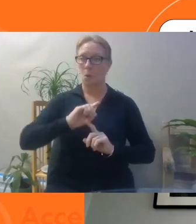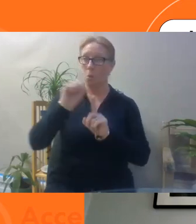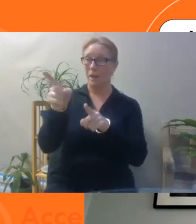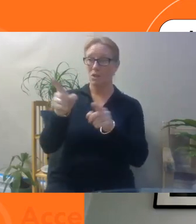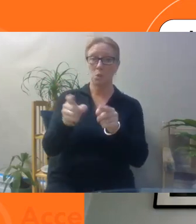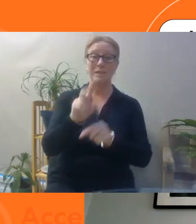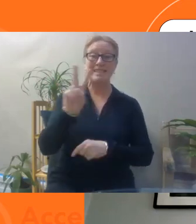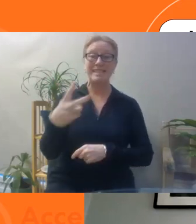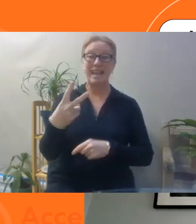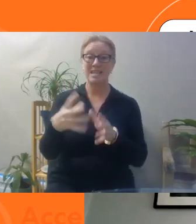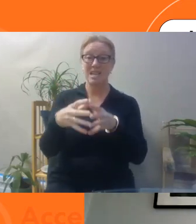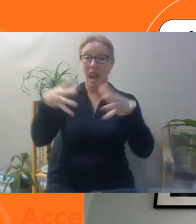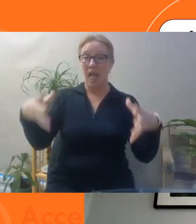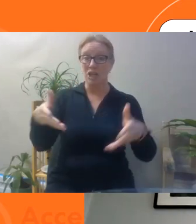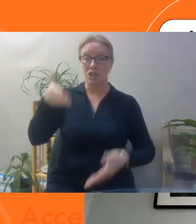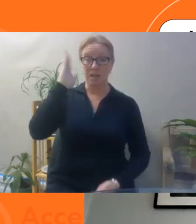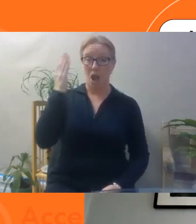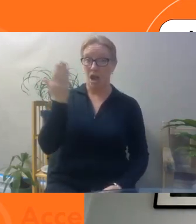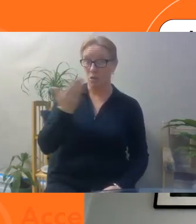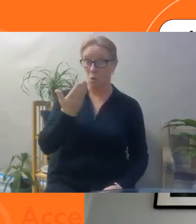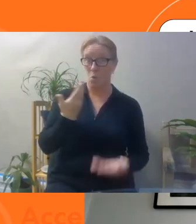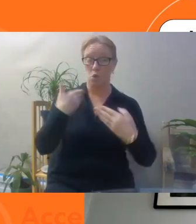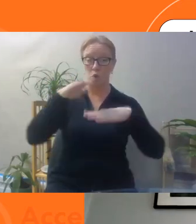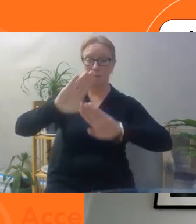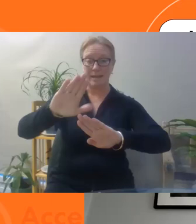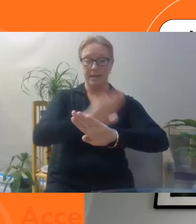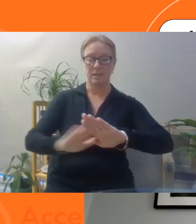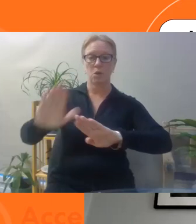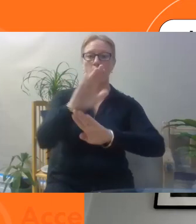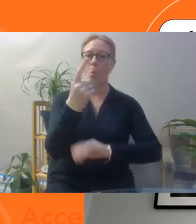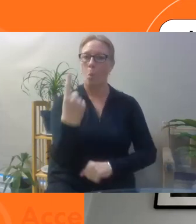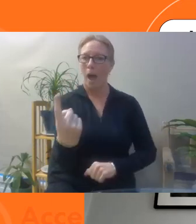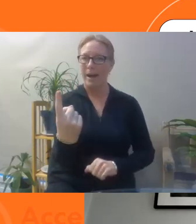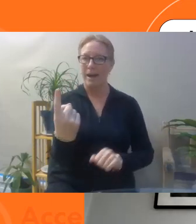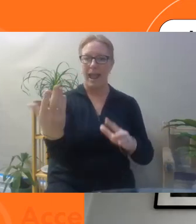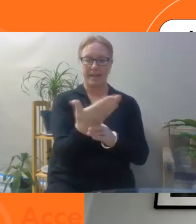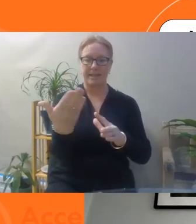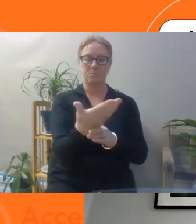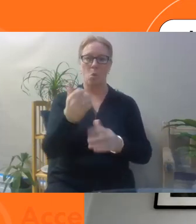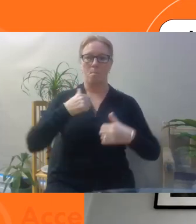in New Zealand. There was one accessible bathroom and it was in the nurses'